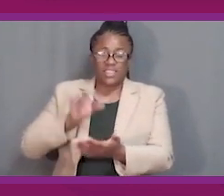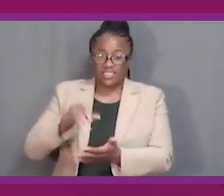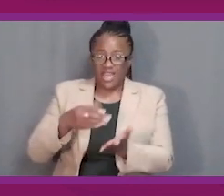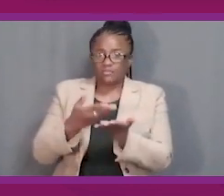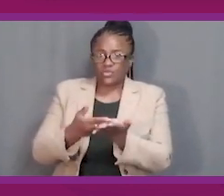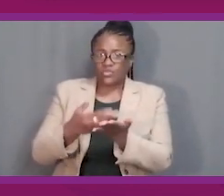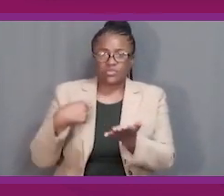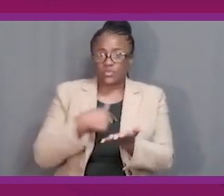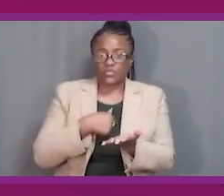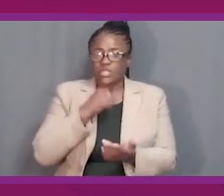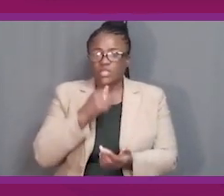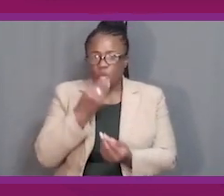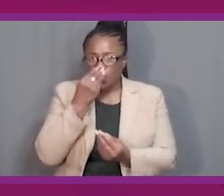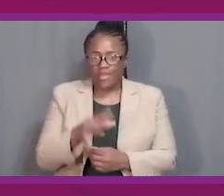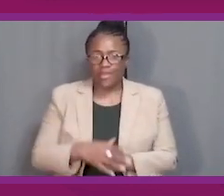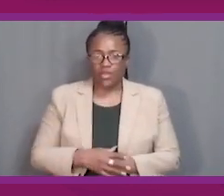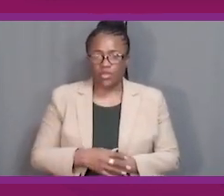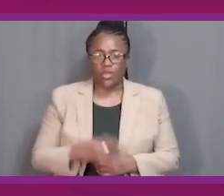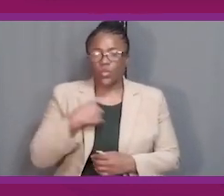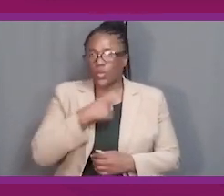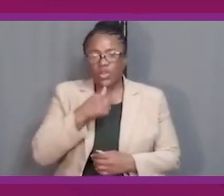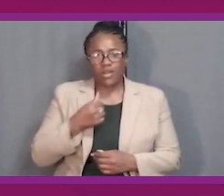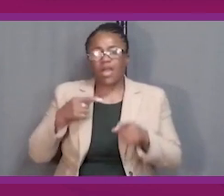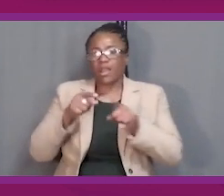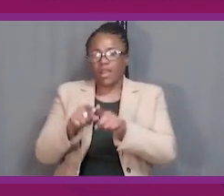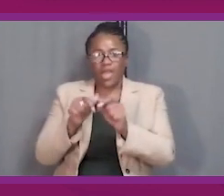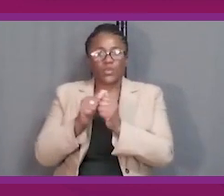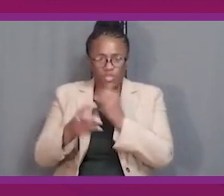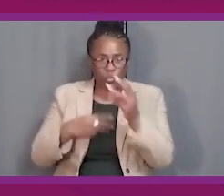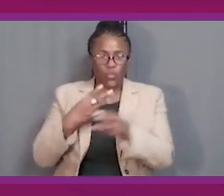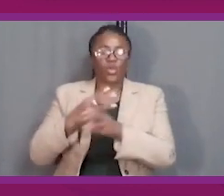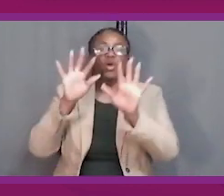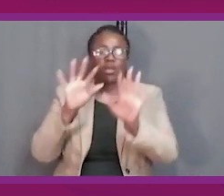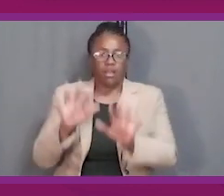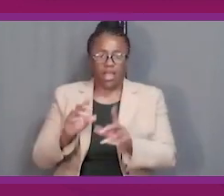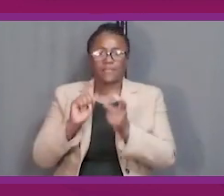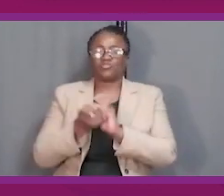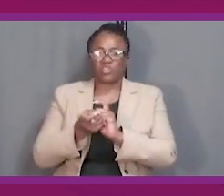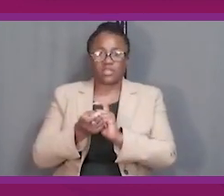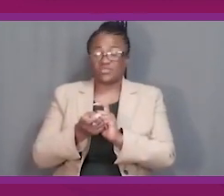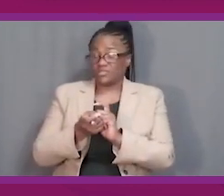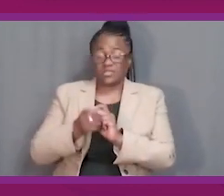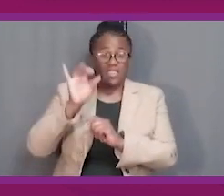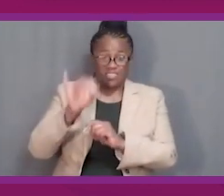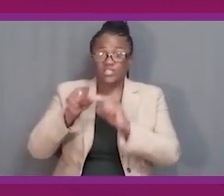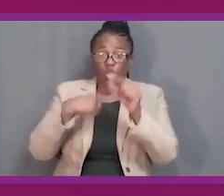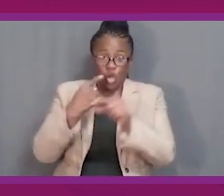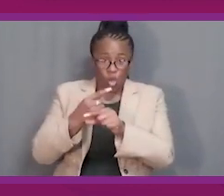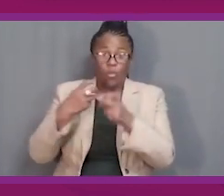change, like I said before, which is a global problem that we have to globally solve together. And I think it's very similar with this. Moya Shpuntoff: